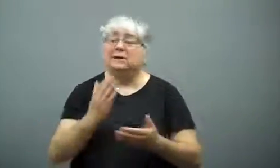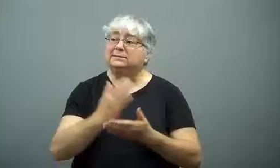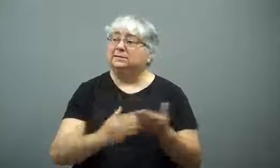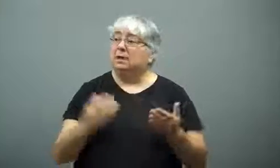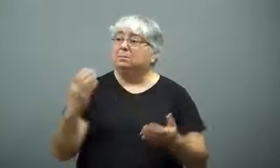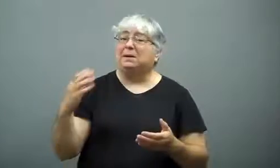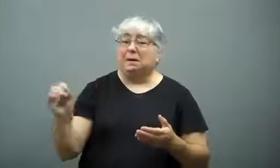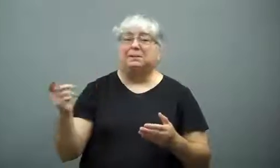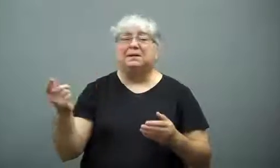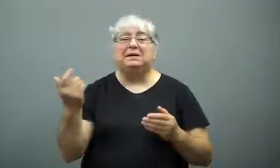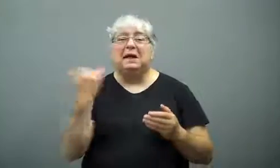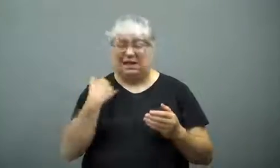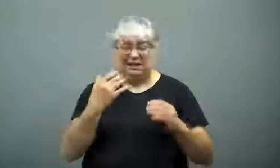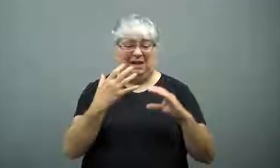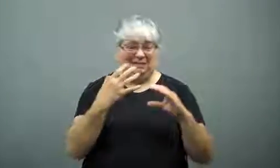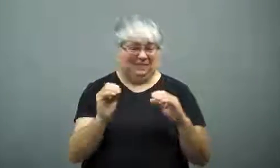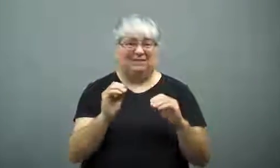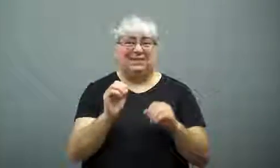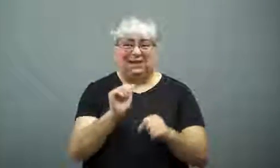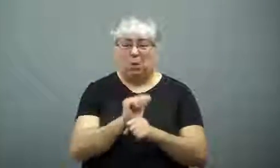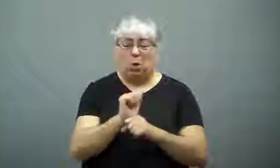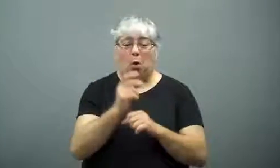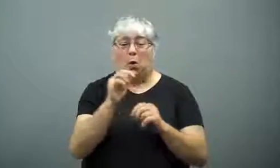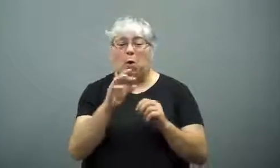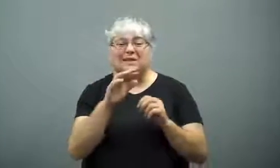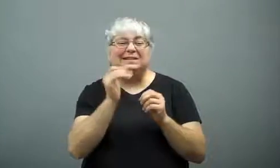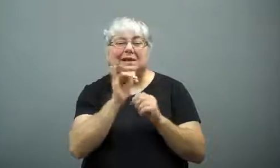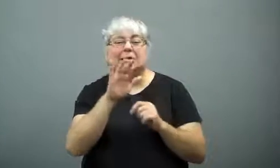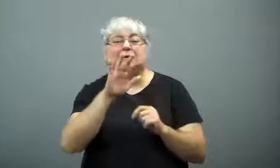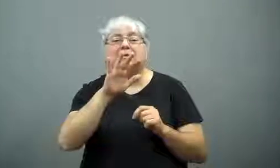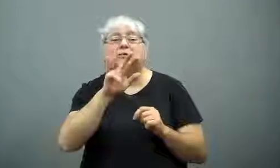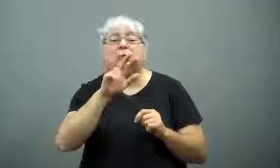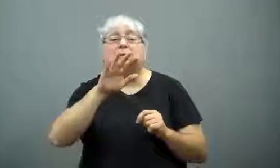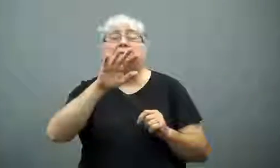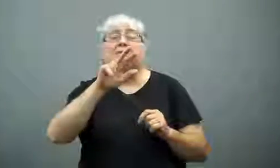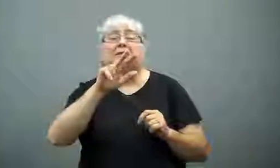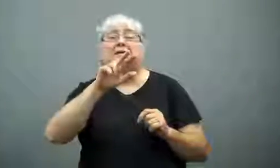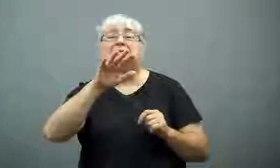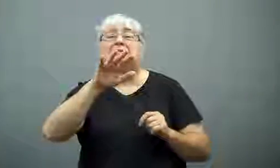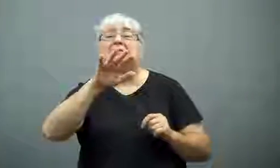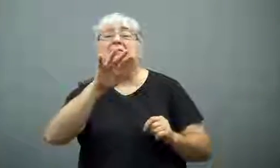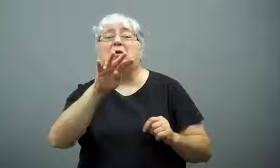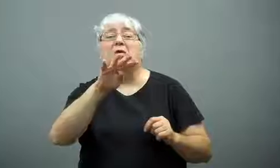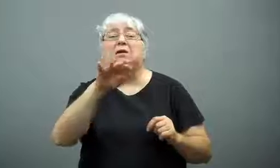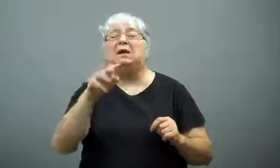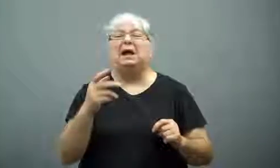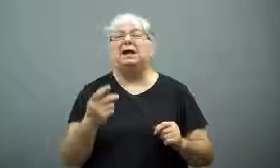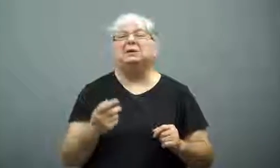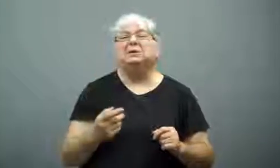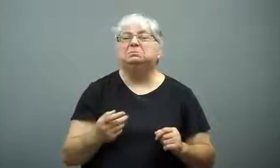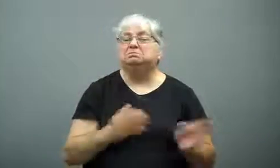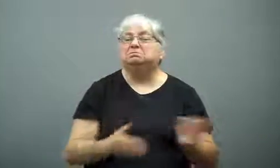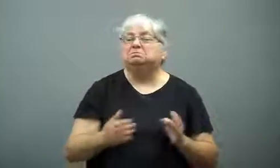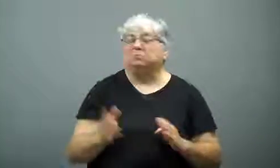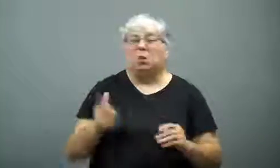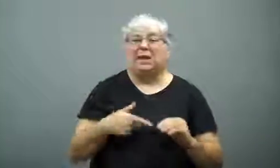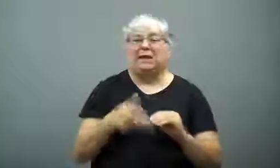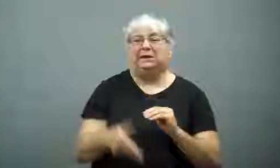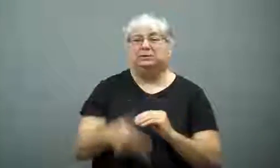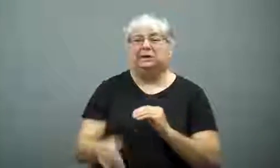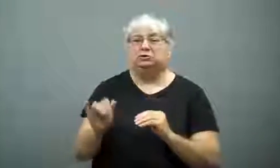Some companies with just over 50 employees